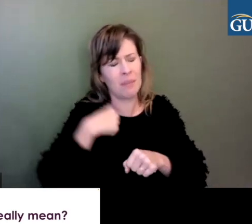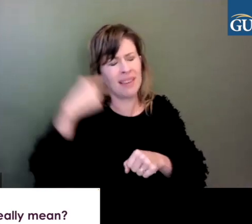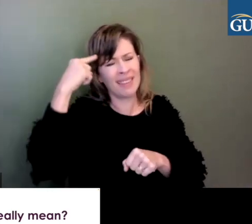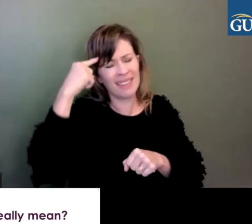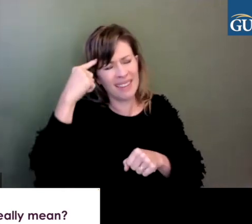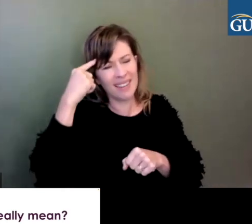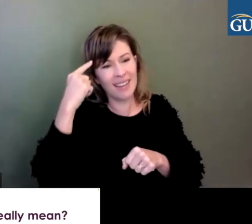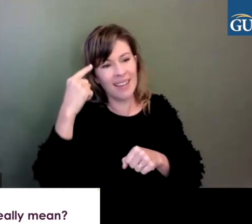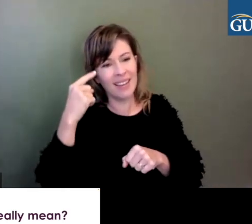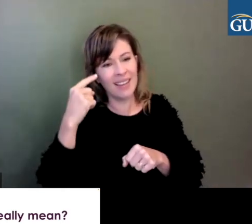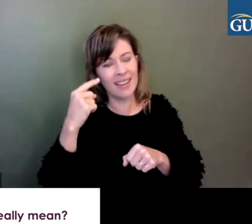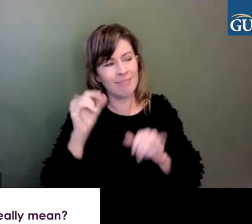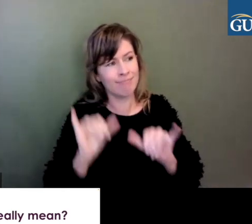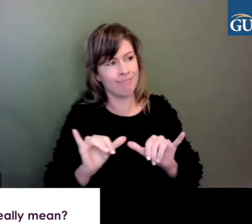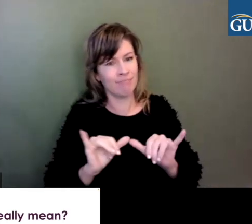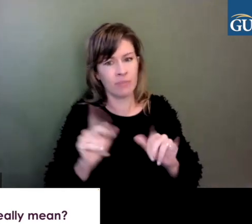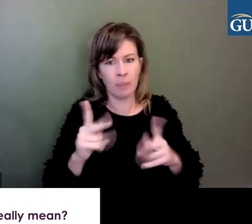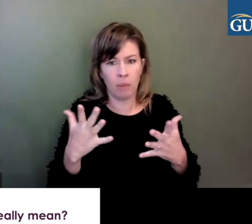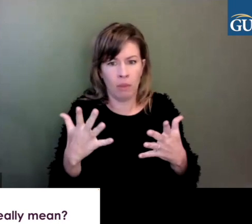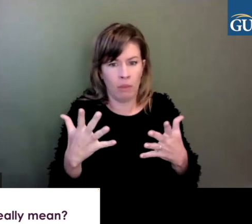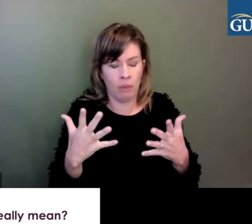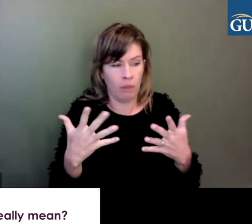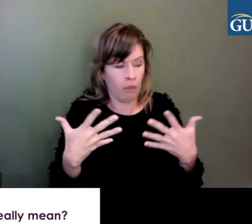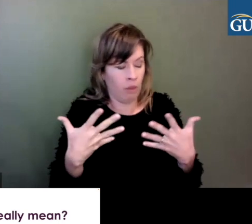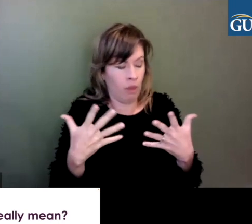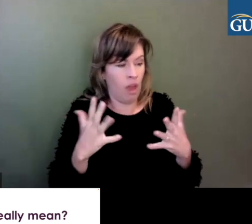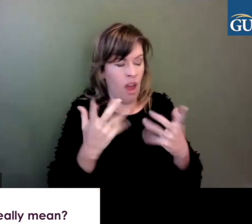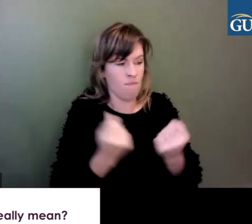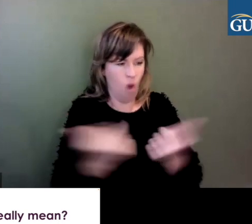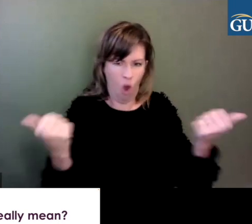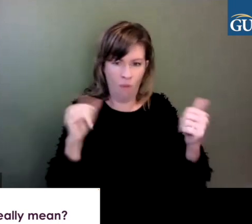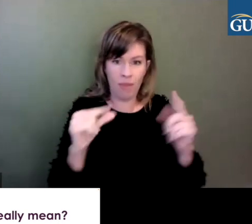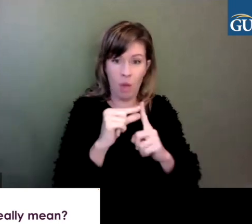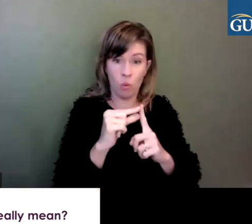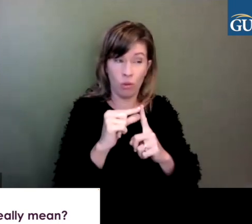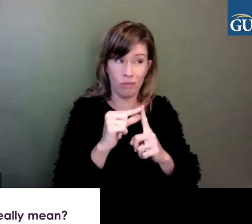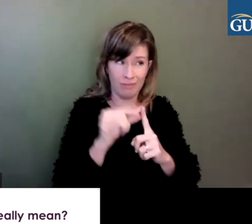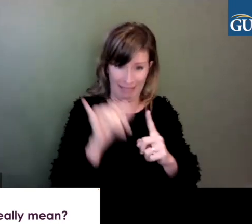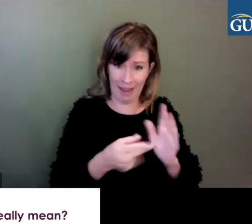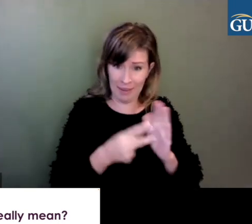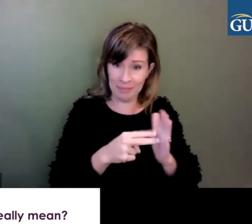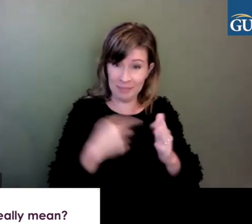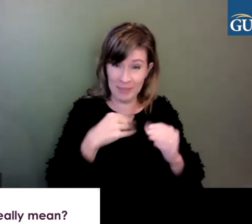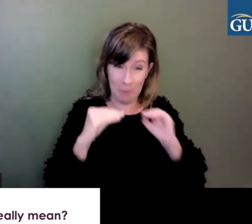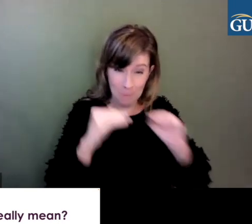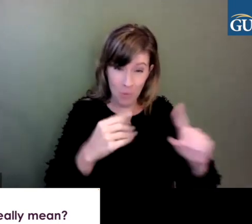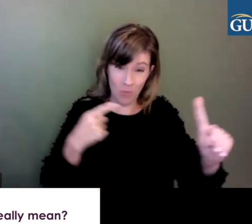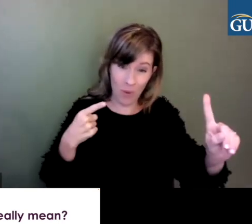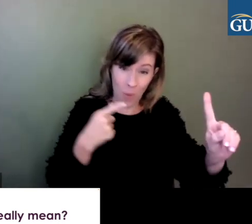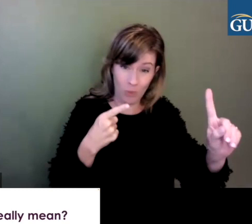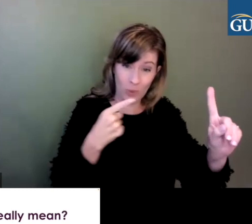or not just erasing out this term actually is progress. Is this actually moving us forward in a way in which we